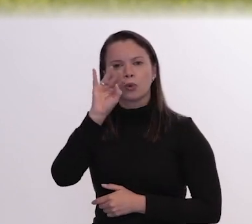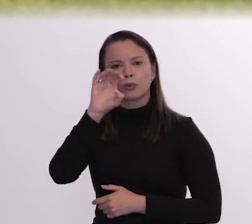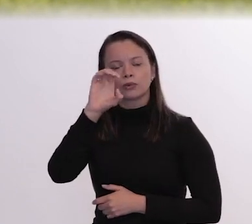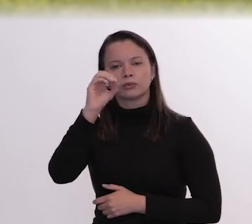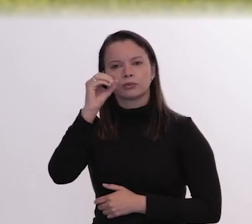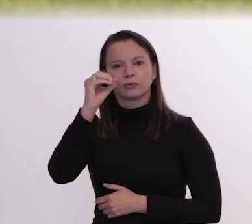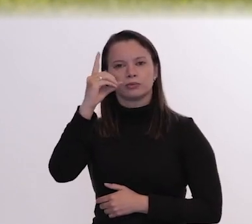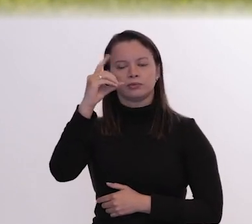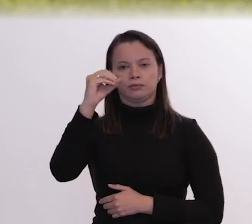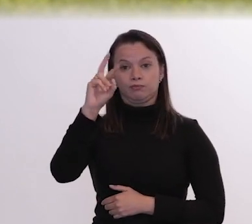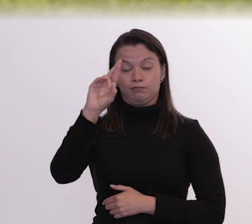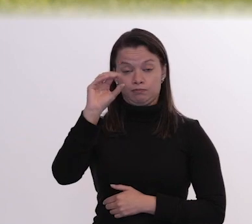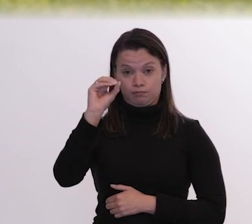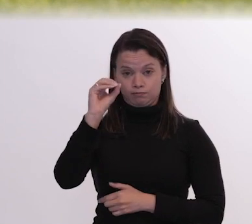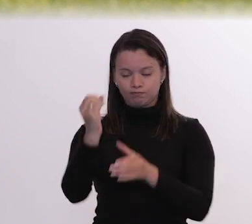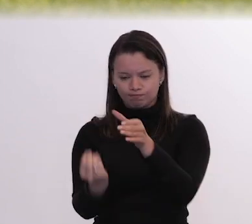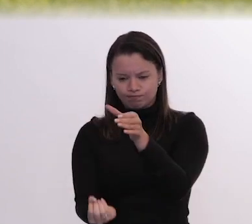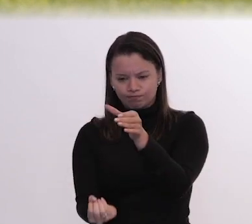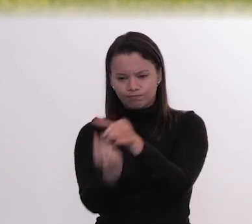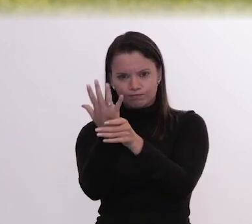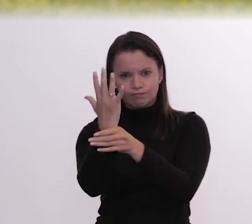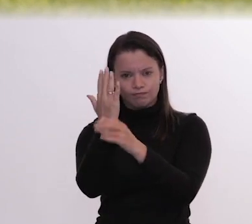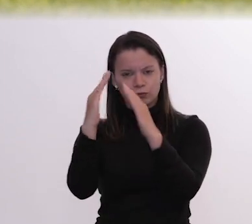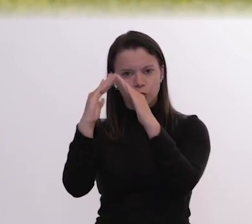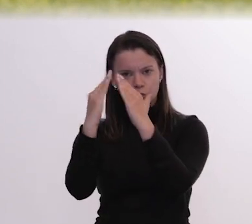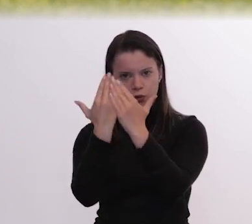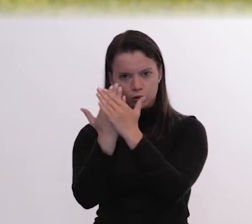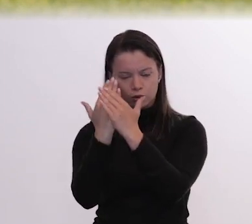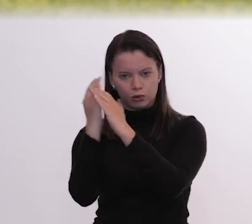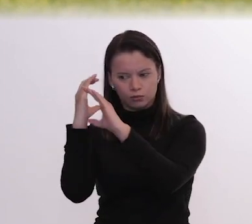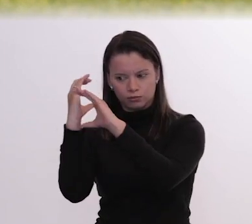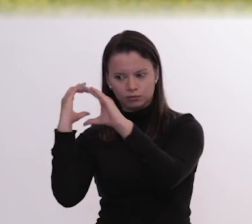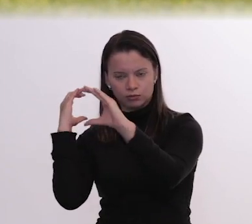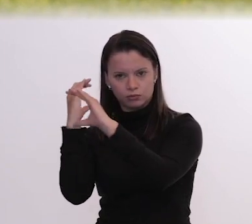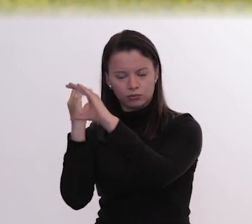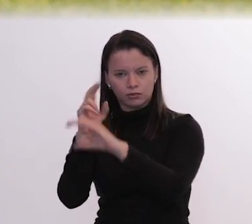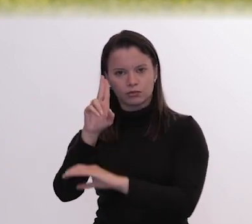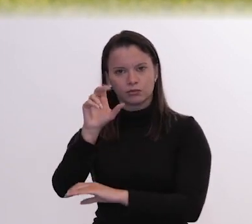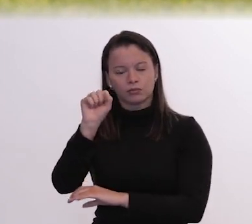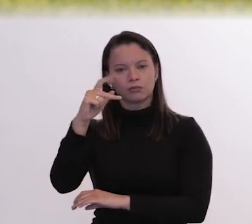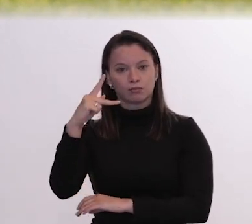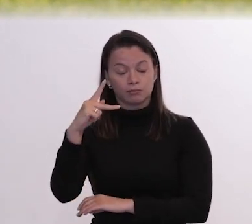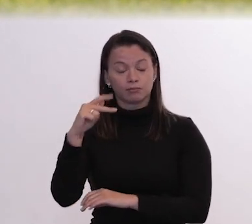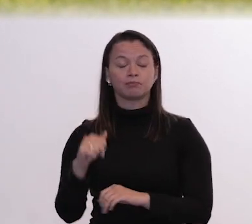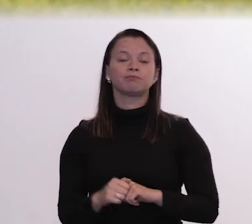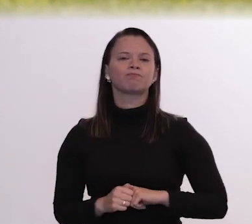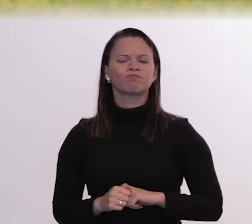one of the founders of the Engineering School of the University of São Paulo. And Doctor Arnaldo played